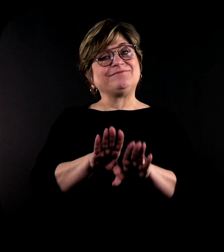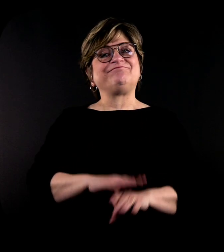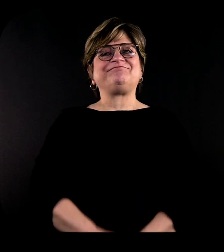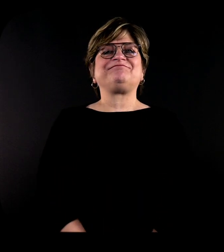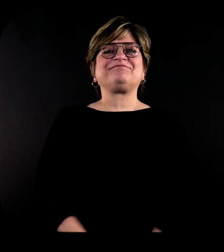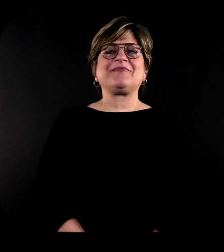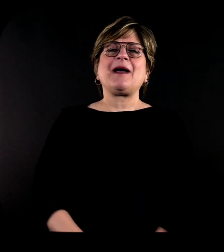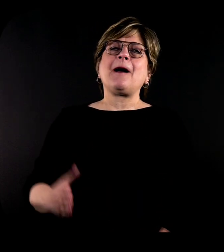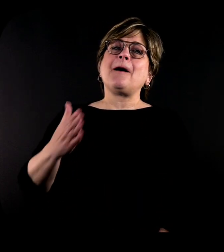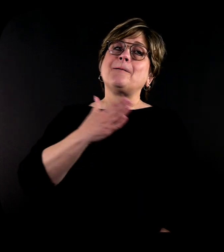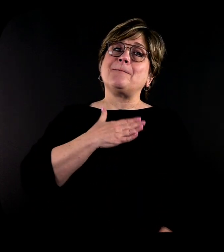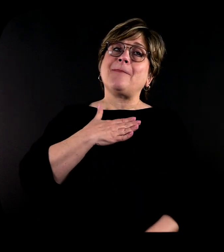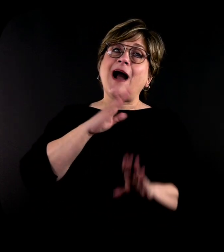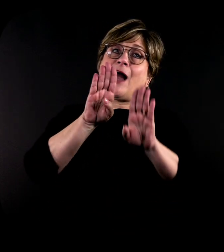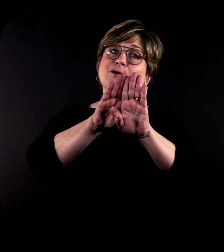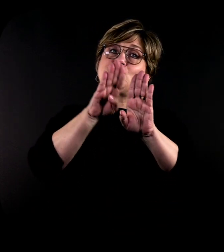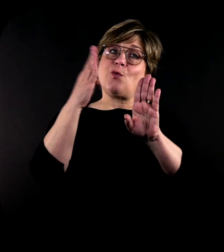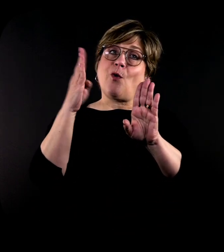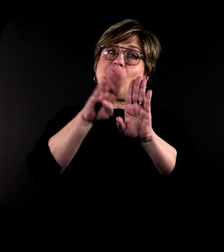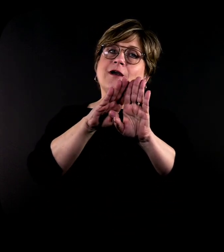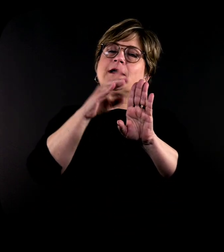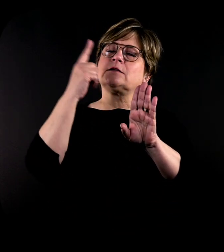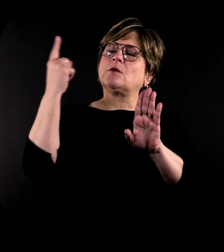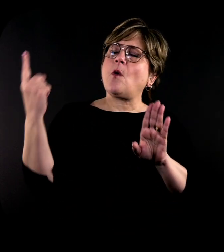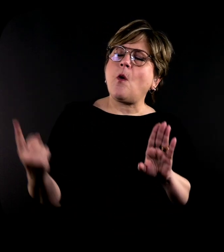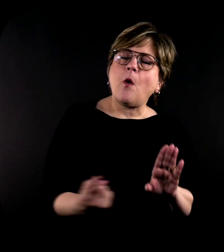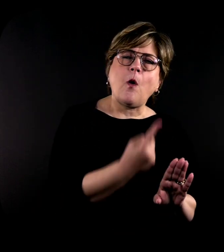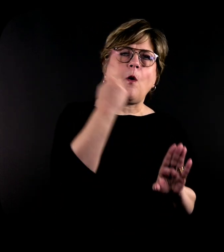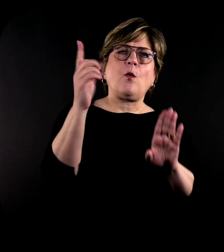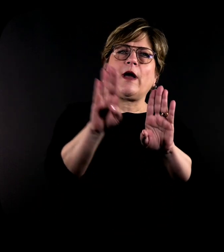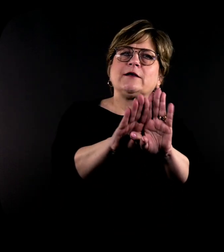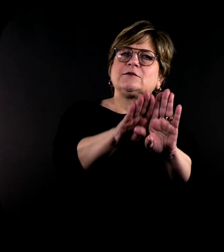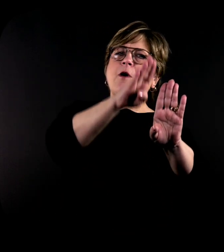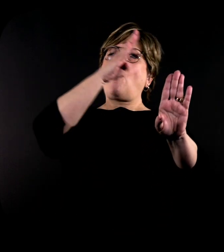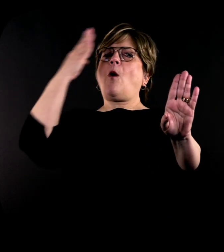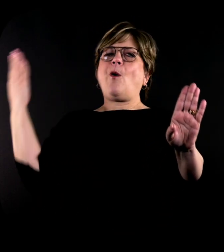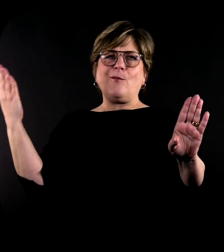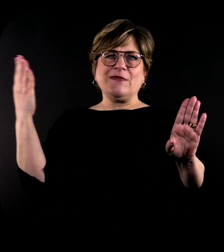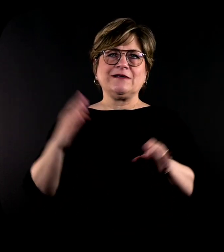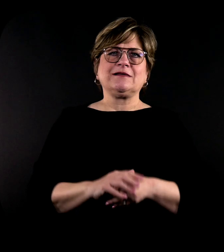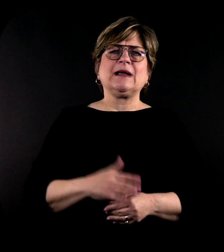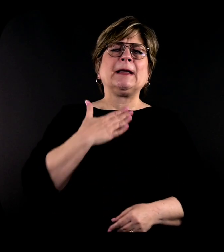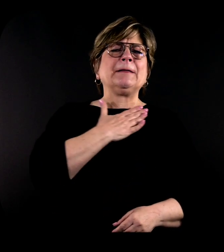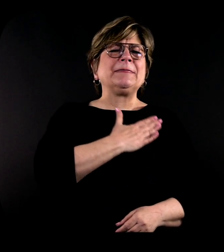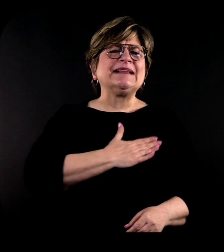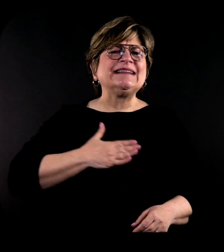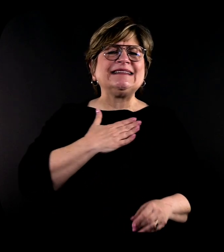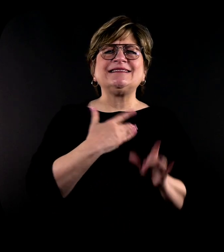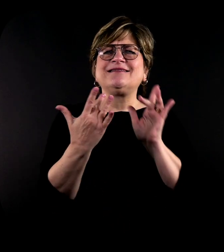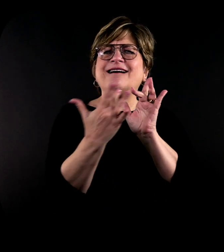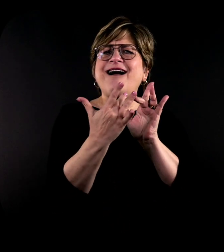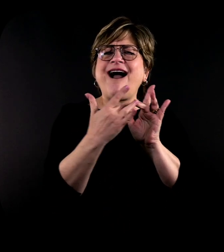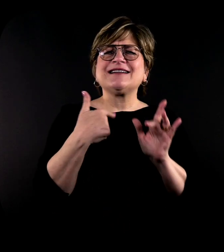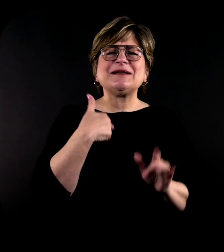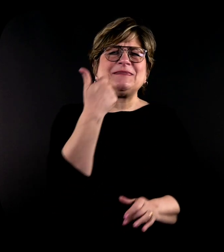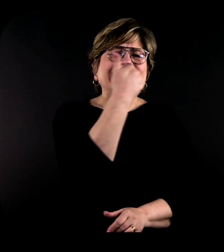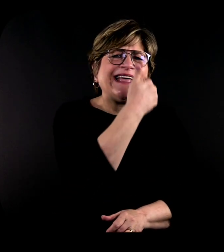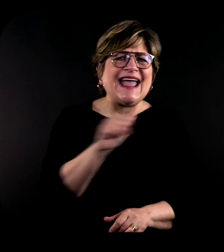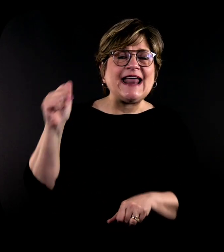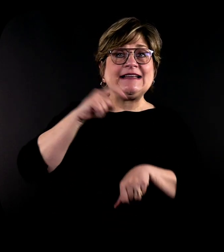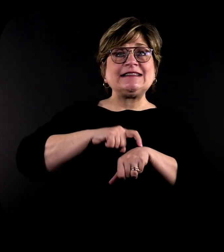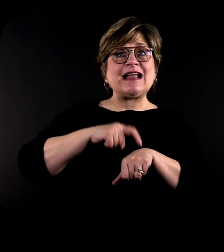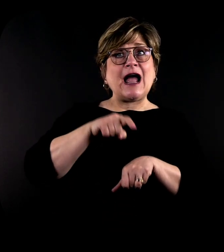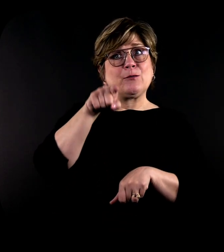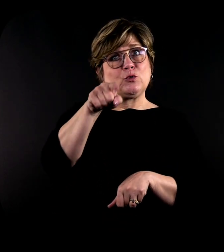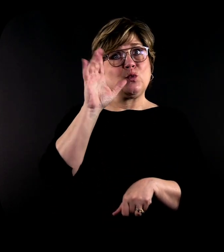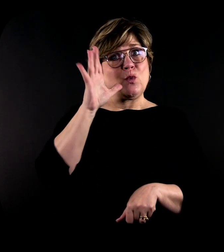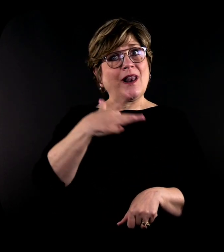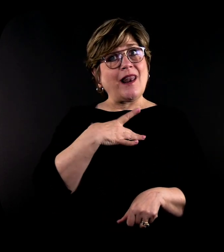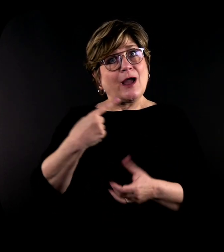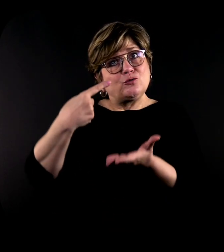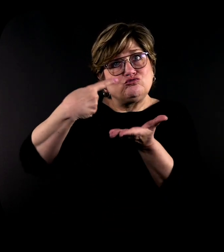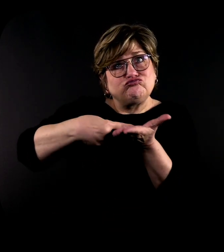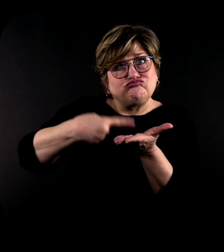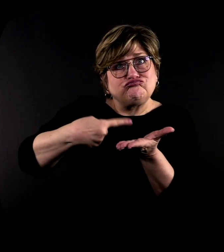My door is always open. Please contact me anytime you would like to discuss deaf,